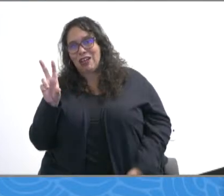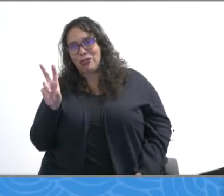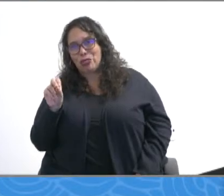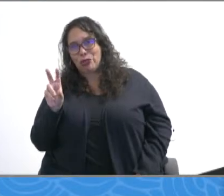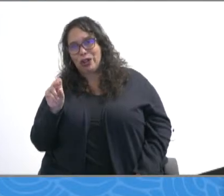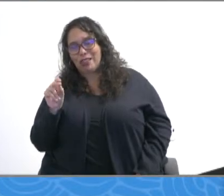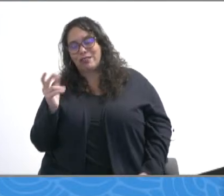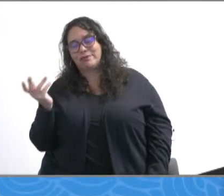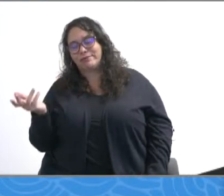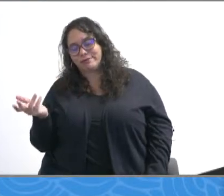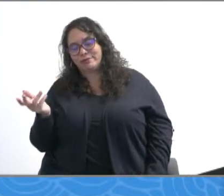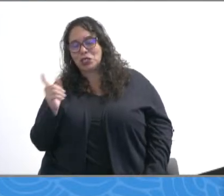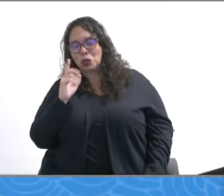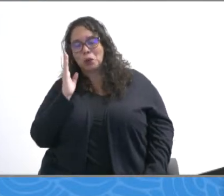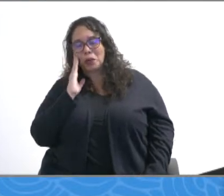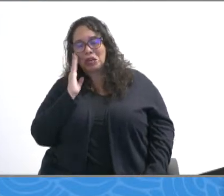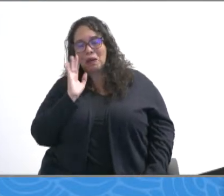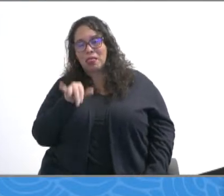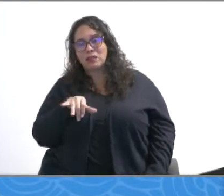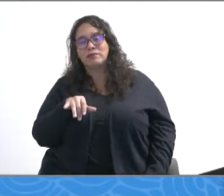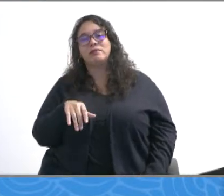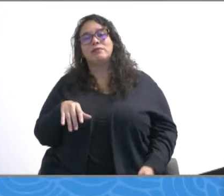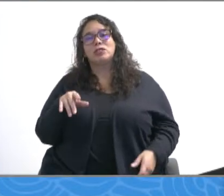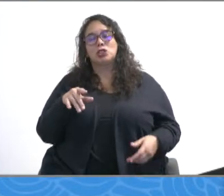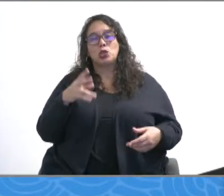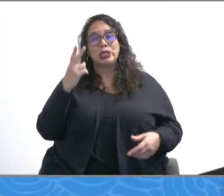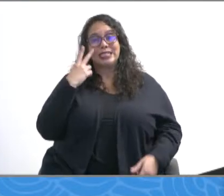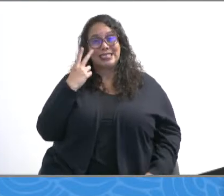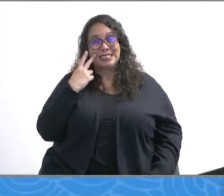and that we recognize in August. So as you can see,